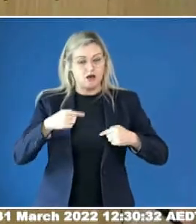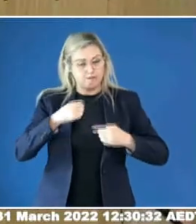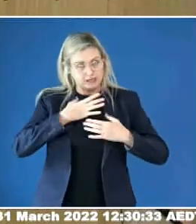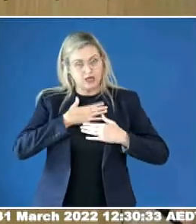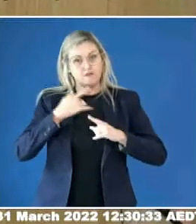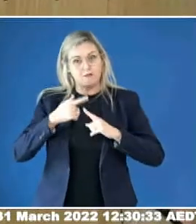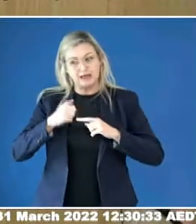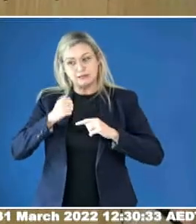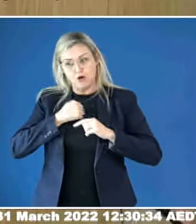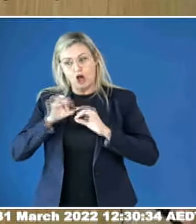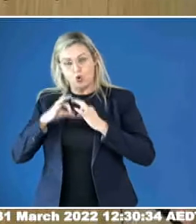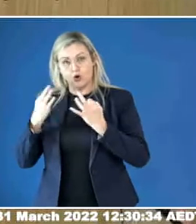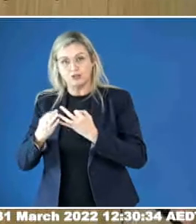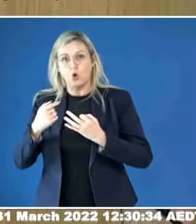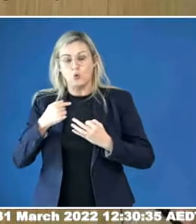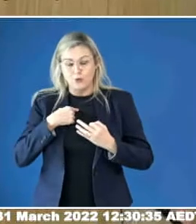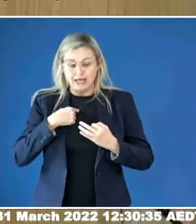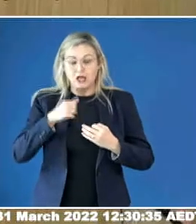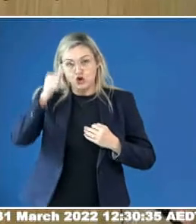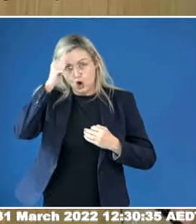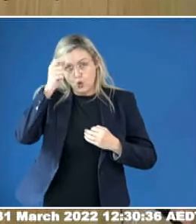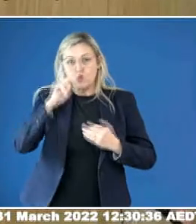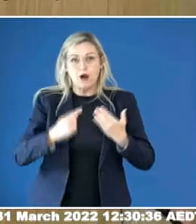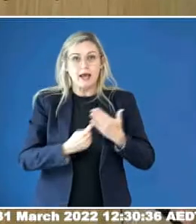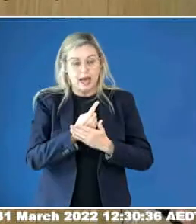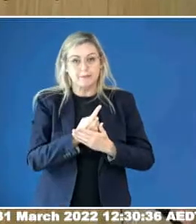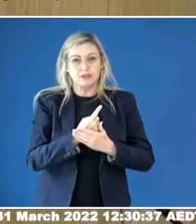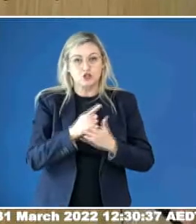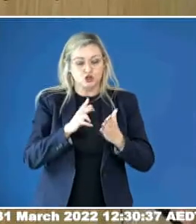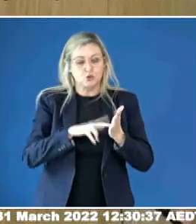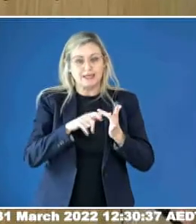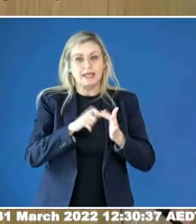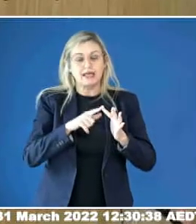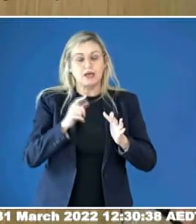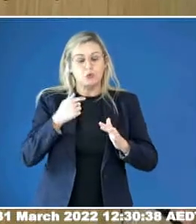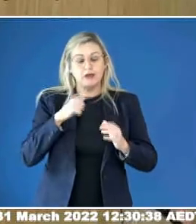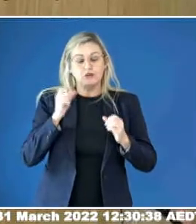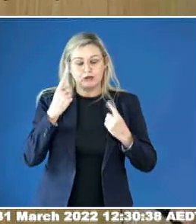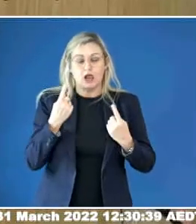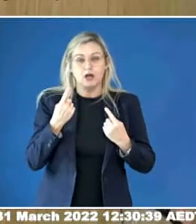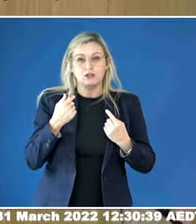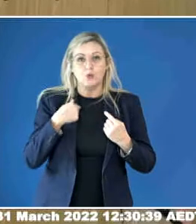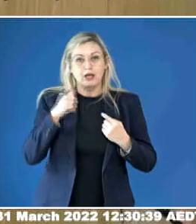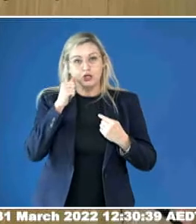acknowledge that what happened to Niky and the impact on her and her family is